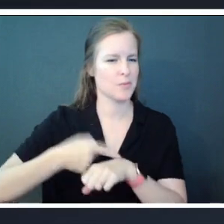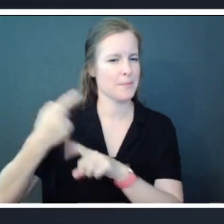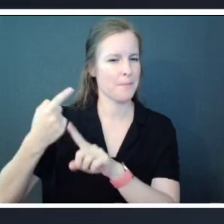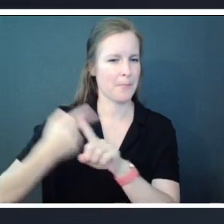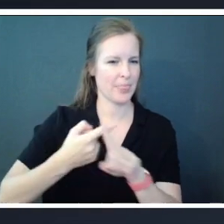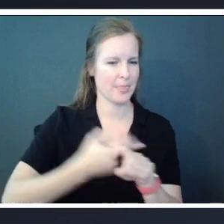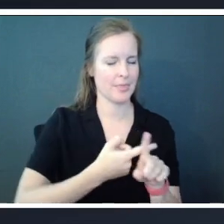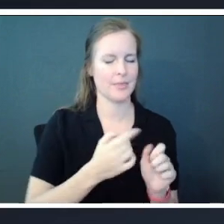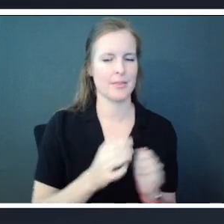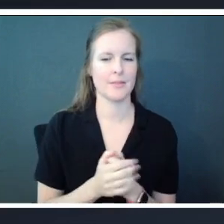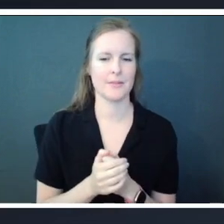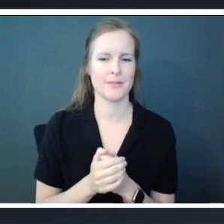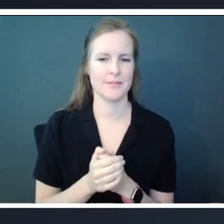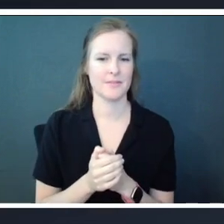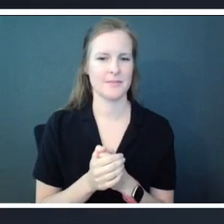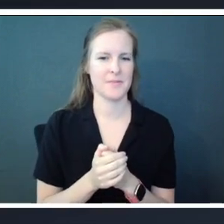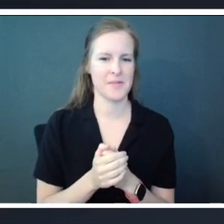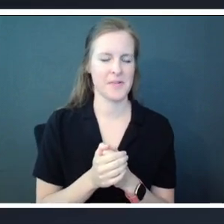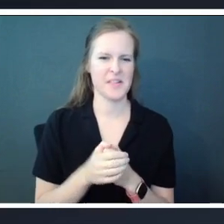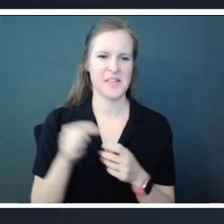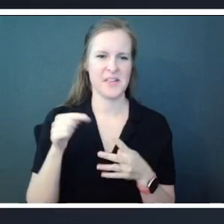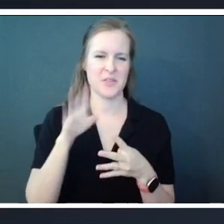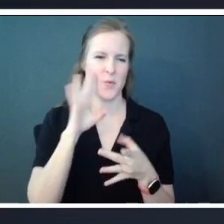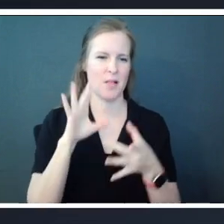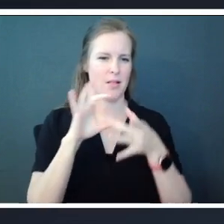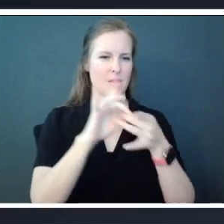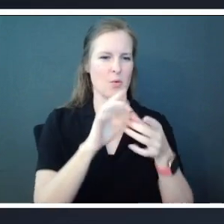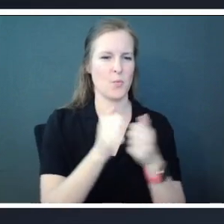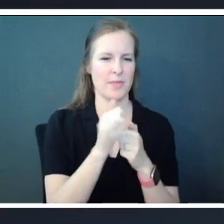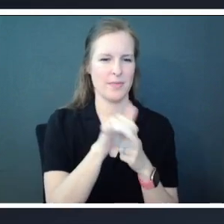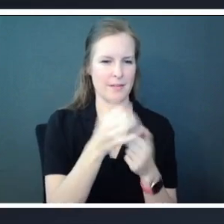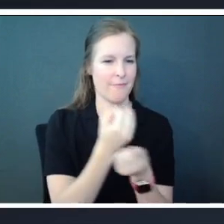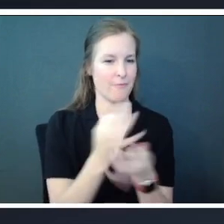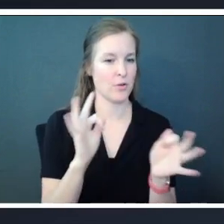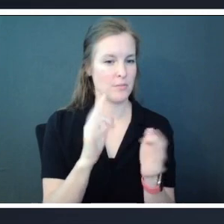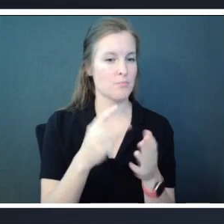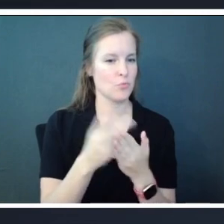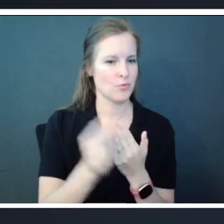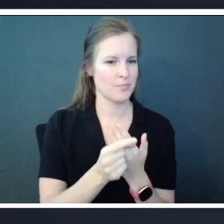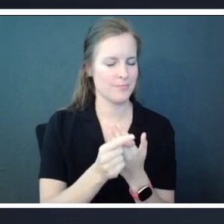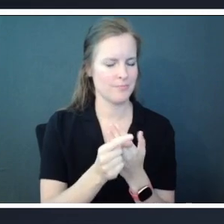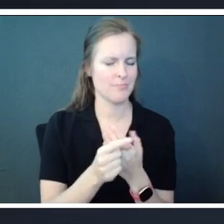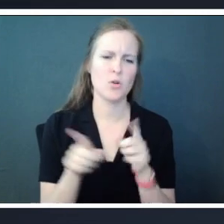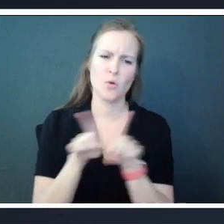what goes along with that free program. They can also be used as standalone programs as well -- or